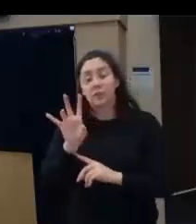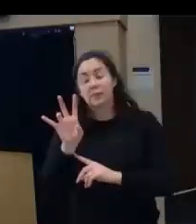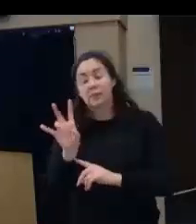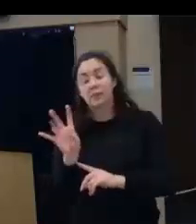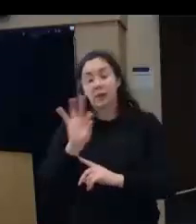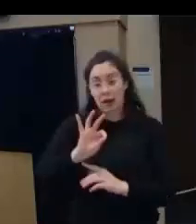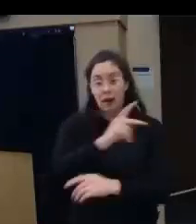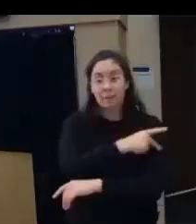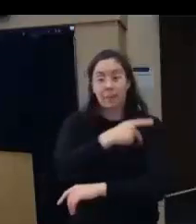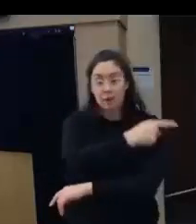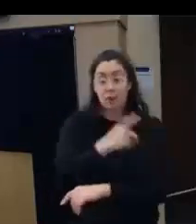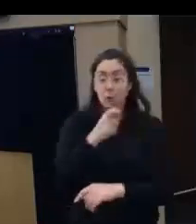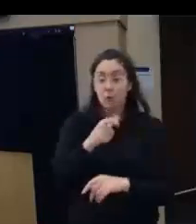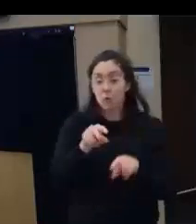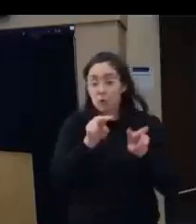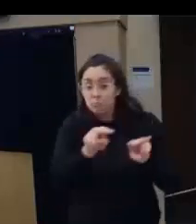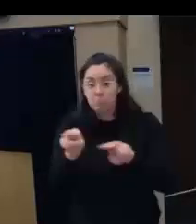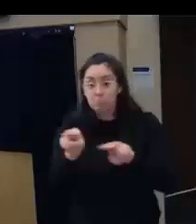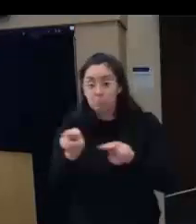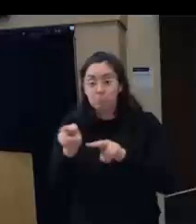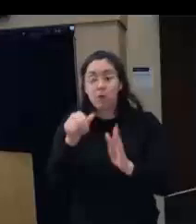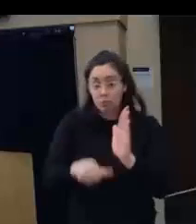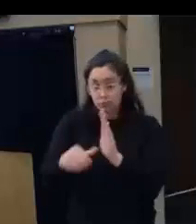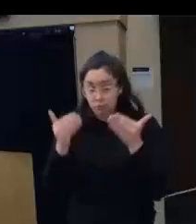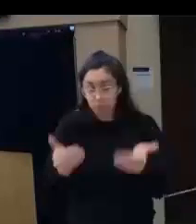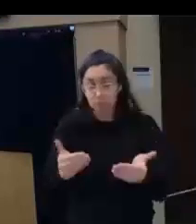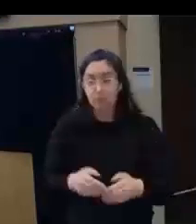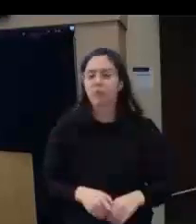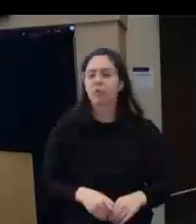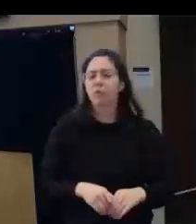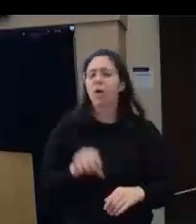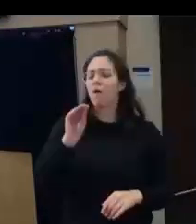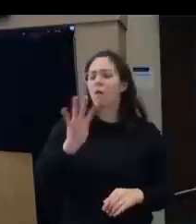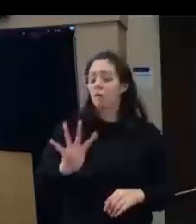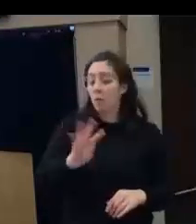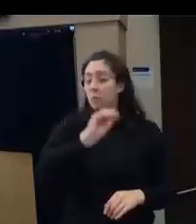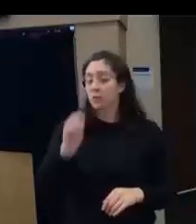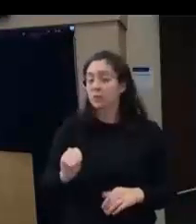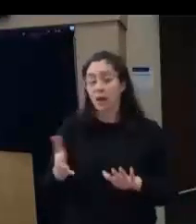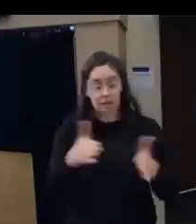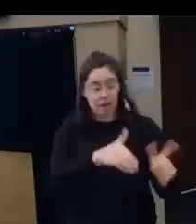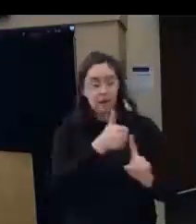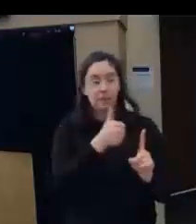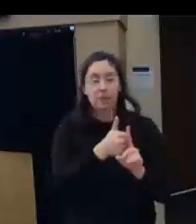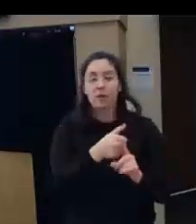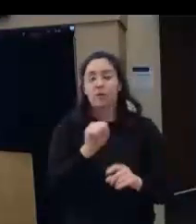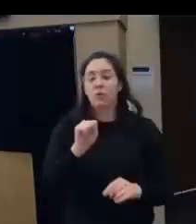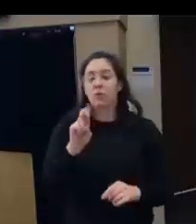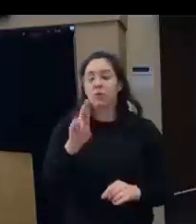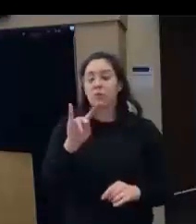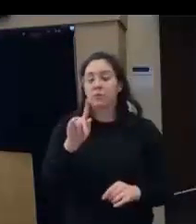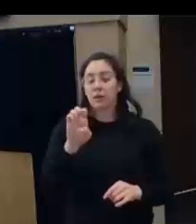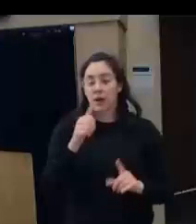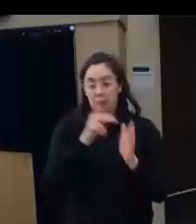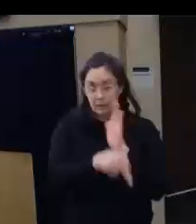were operated on in this early era 37 or 40% 4% of them died by Suicide there was almost 10% of non